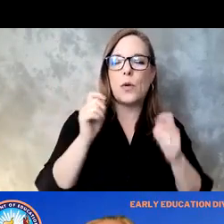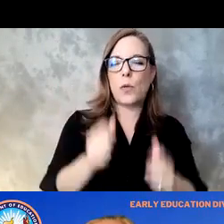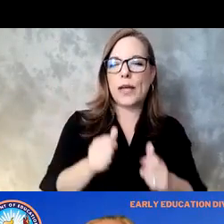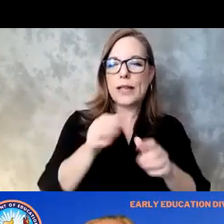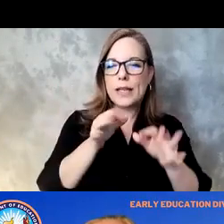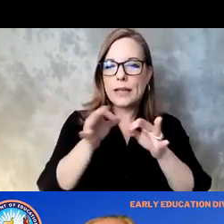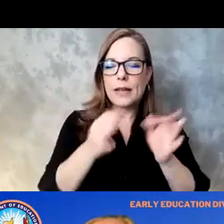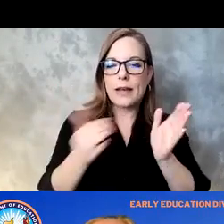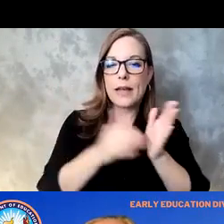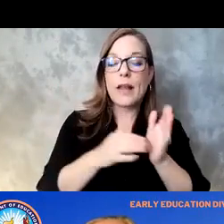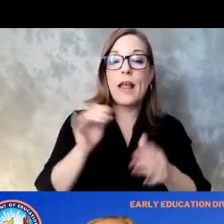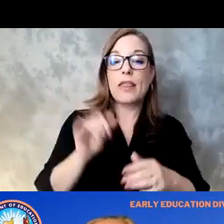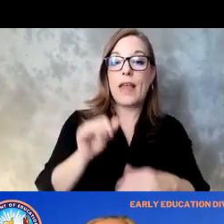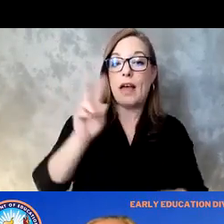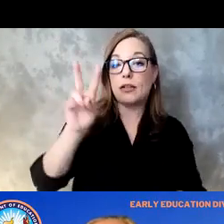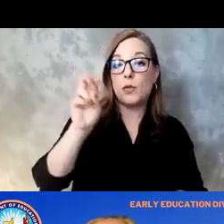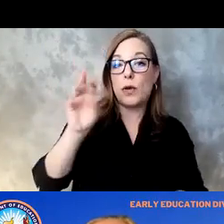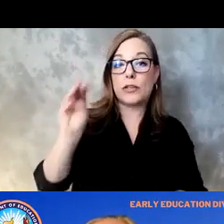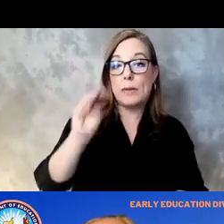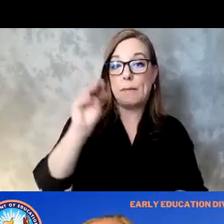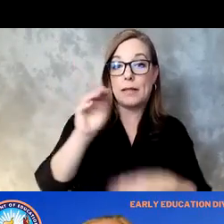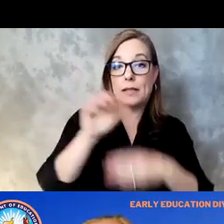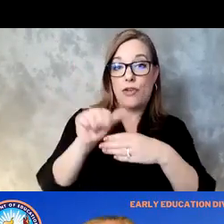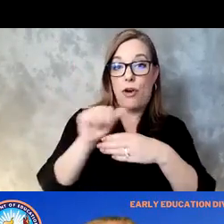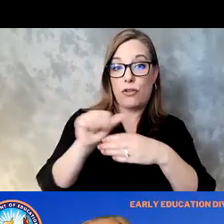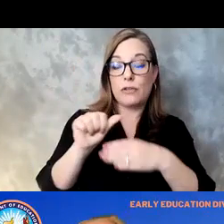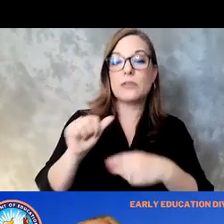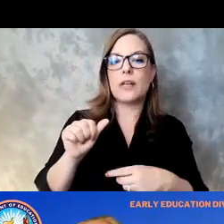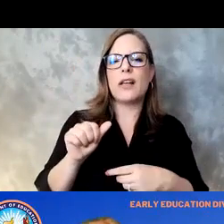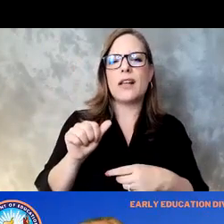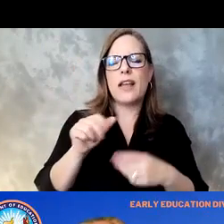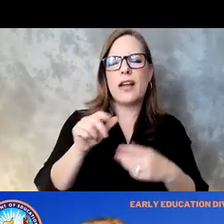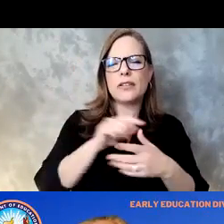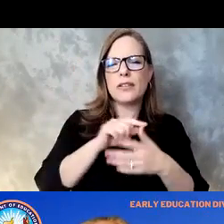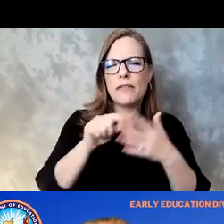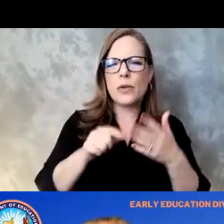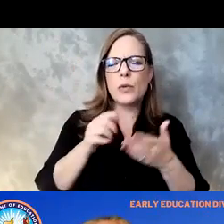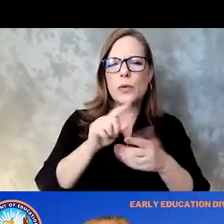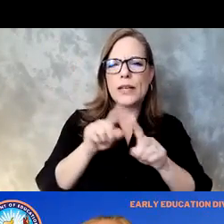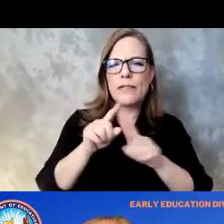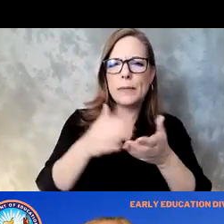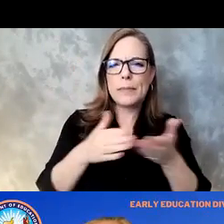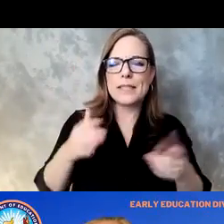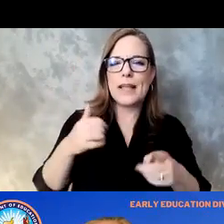the $200 million. There's a couple of different pieces of it as a statutory formula that's